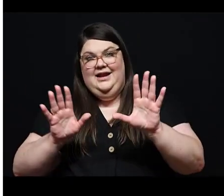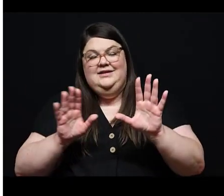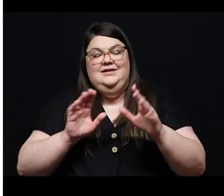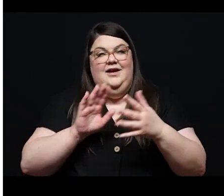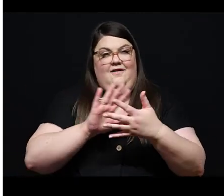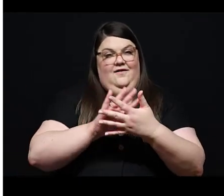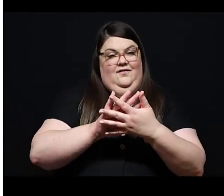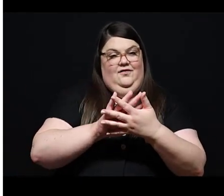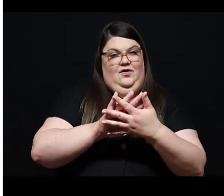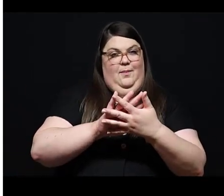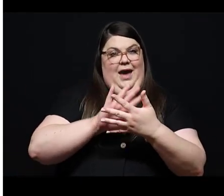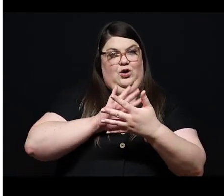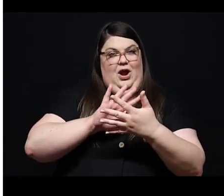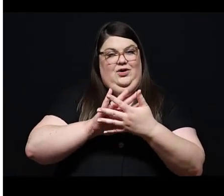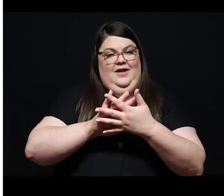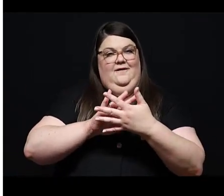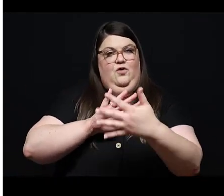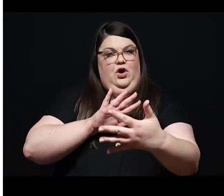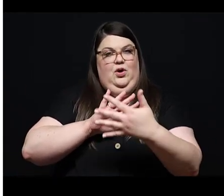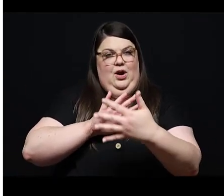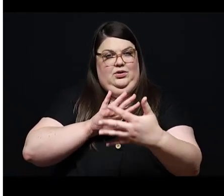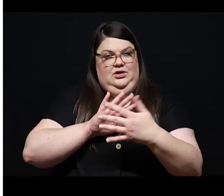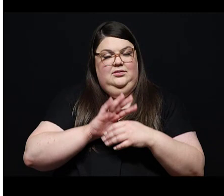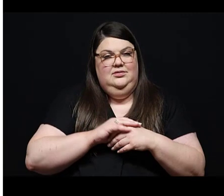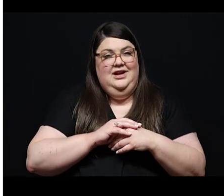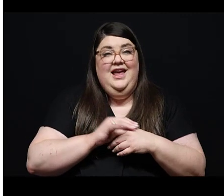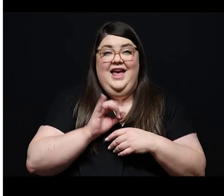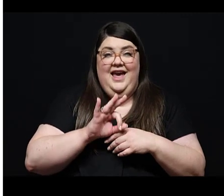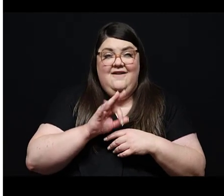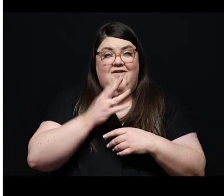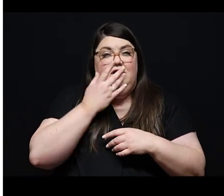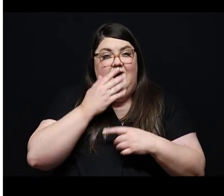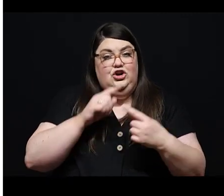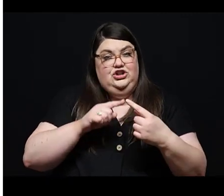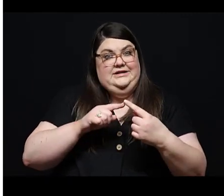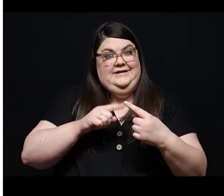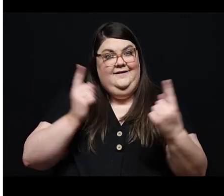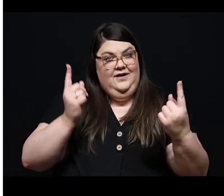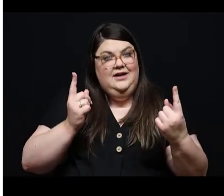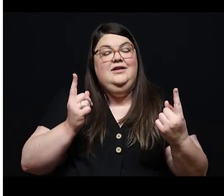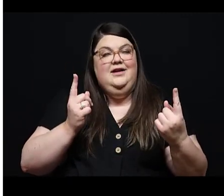The greater the difference between the foreground and background colors, the more easily readers,